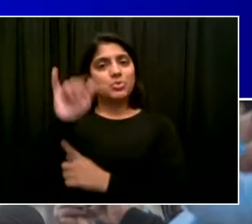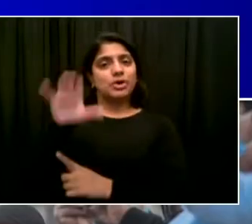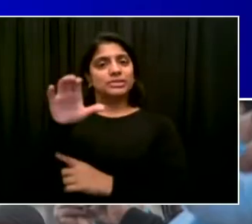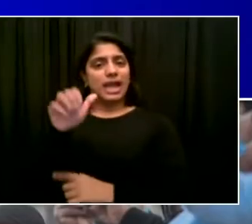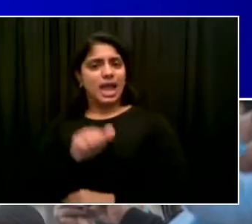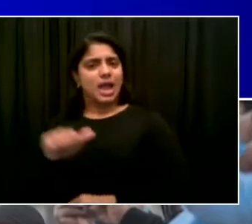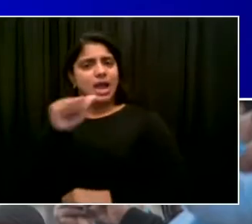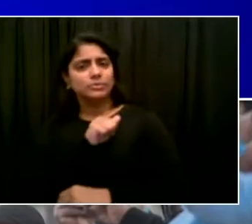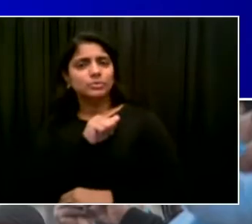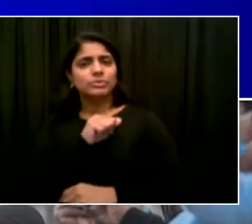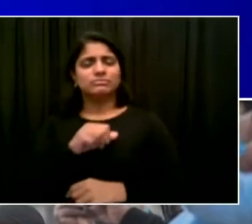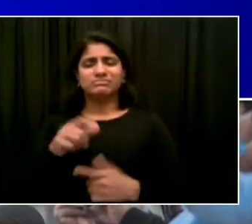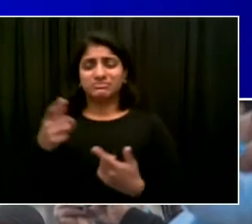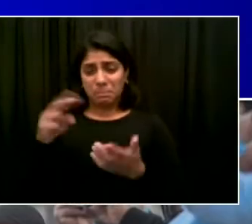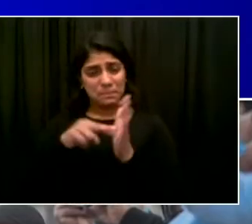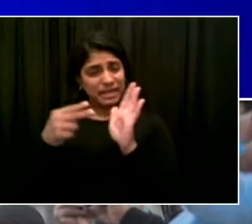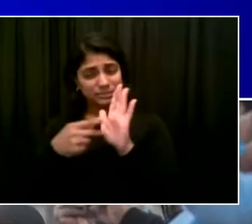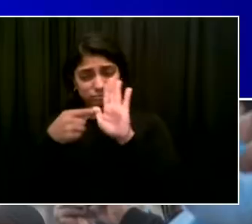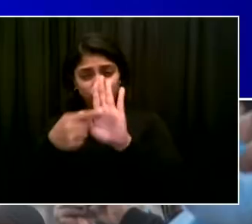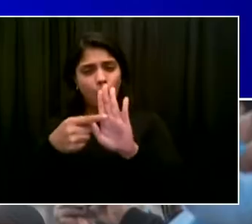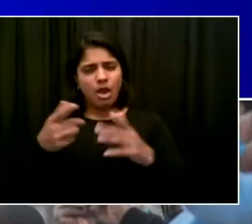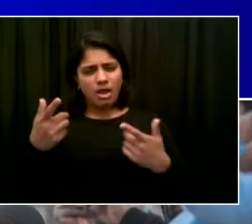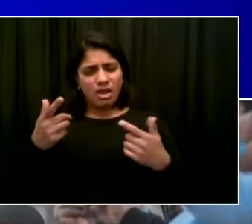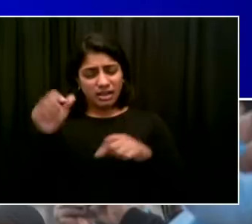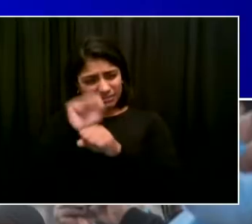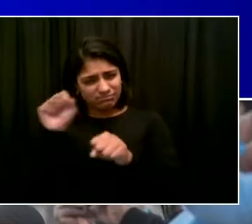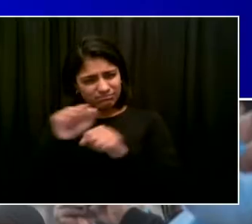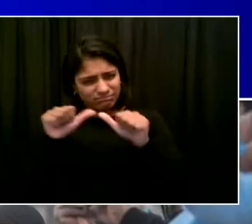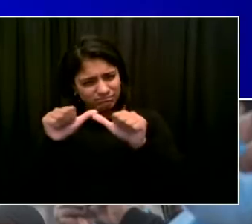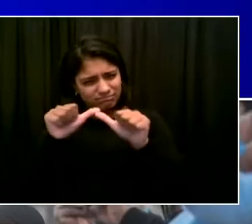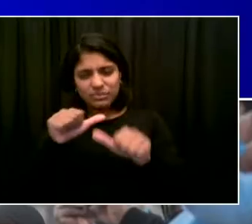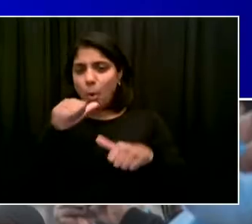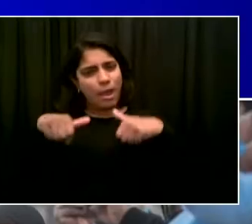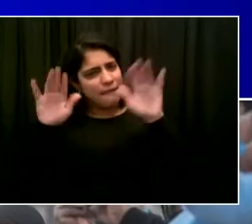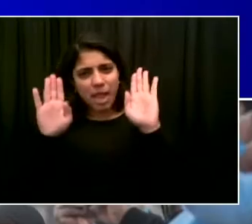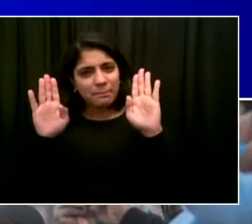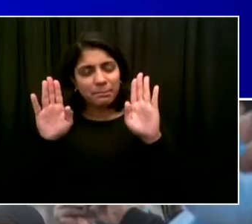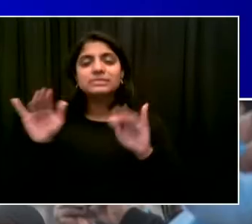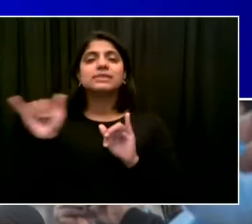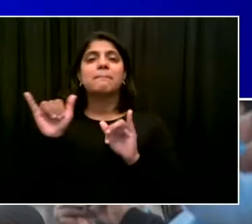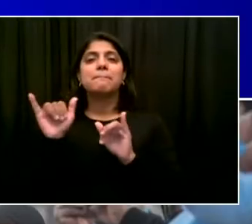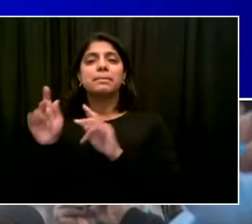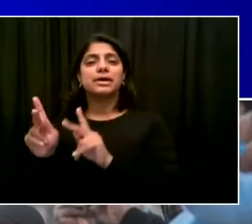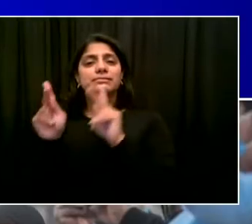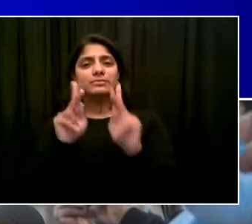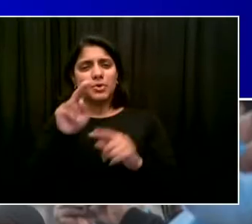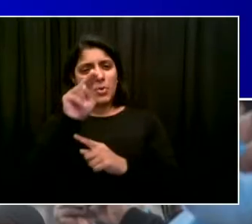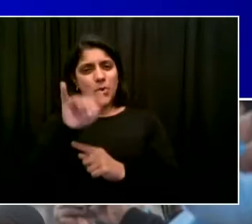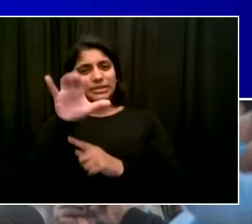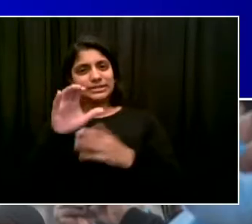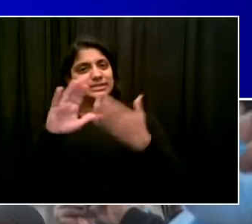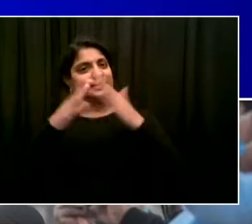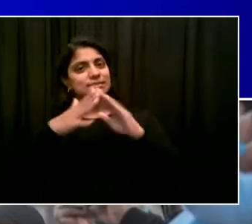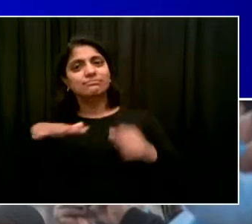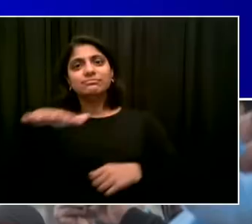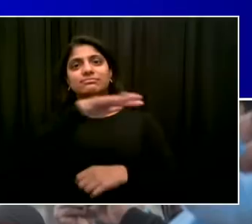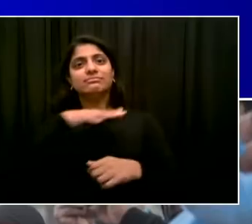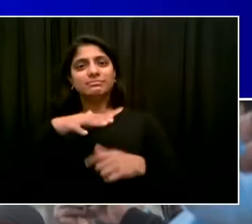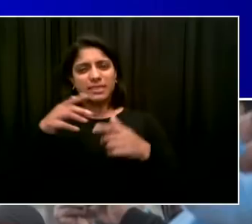THE NEW YORK CITY SPIRIT THERE. SOMTEHING TO CELEBRATE. SOMETHING